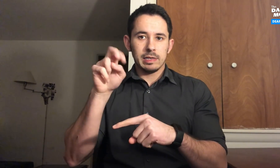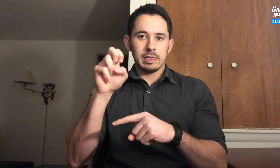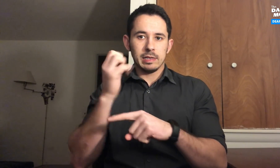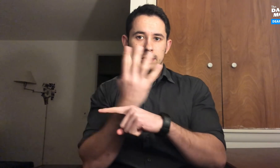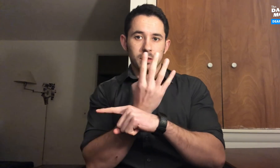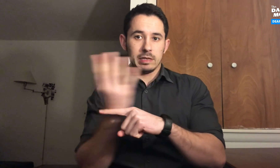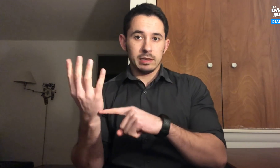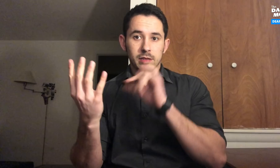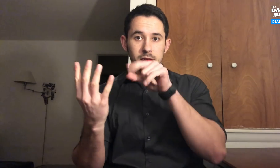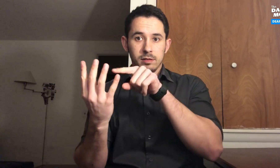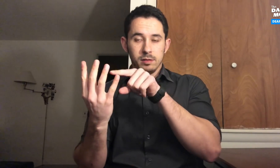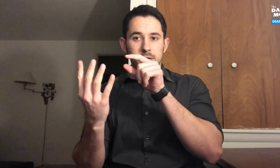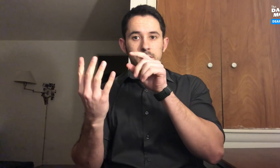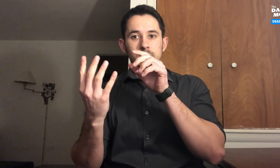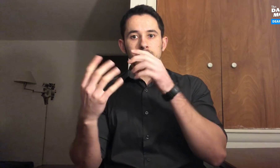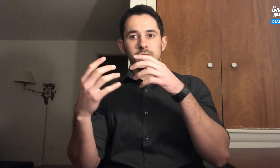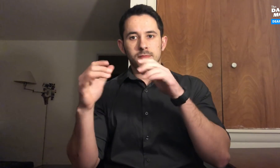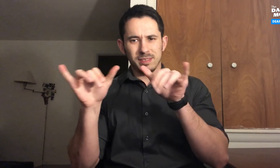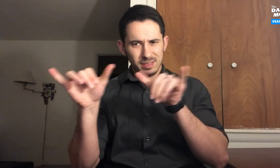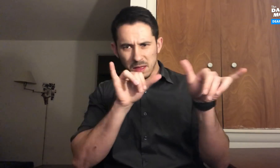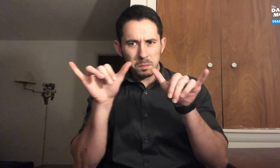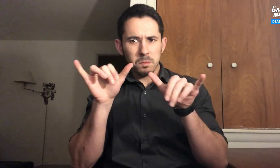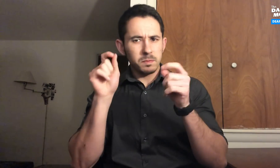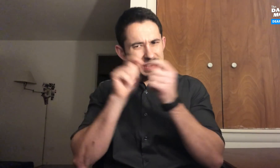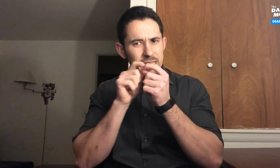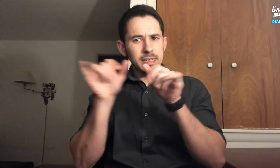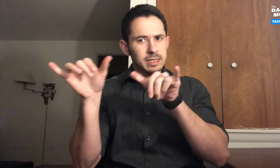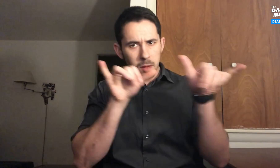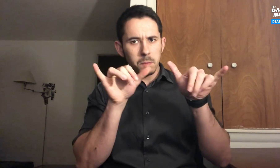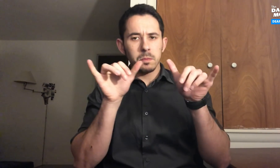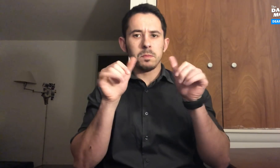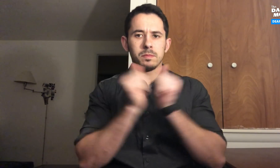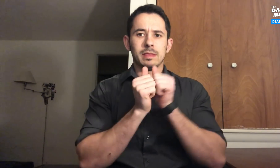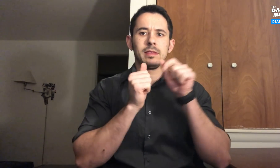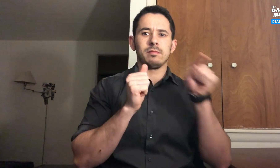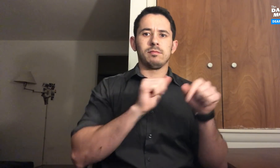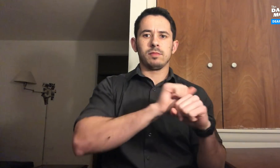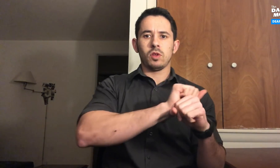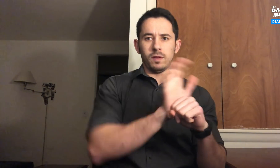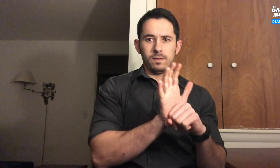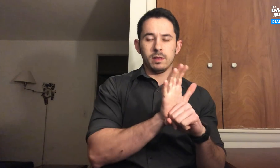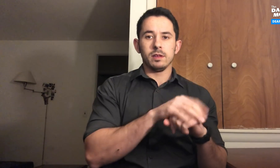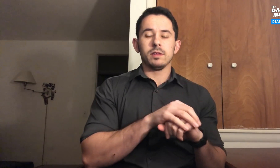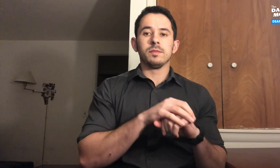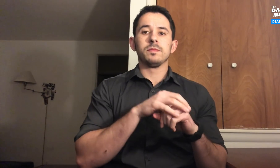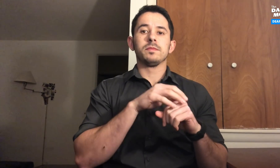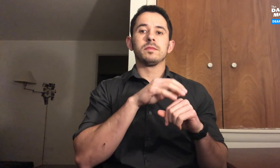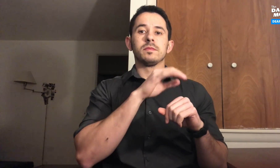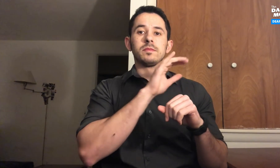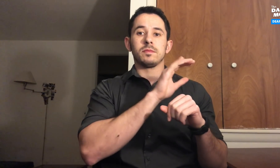genome that is the exact same as SARS Co-2.